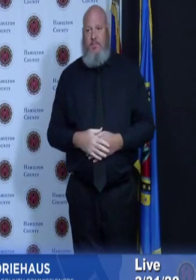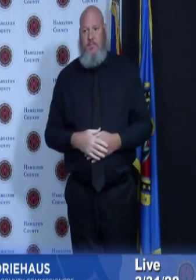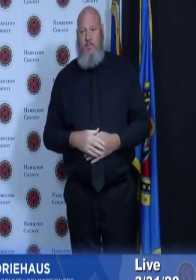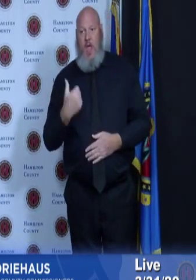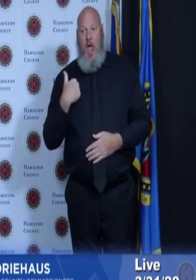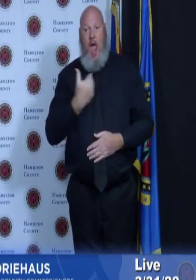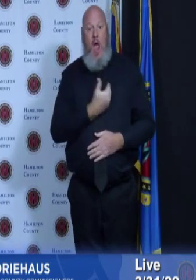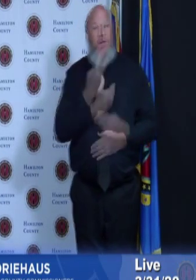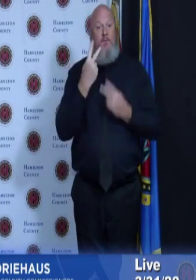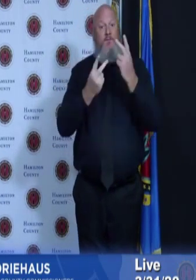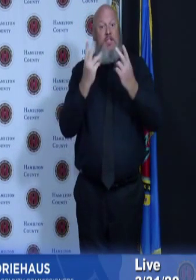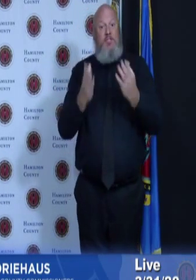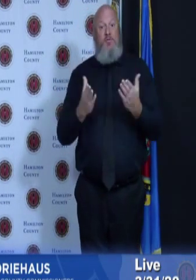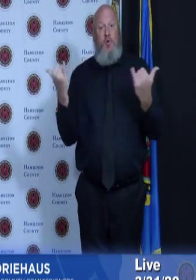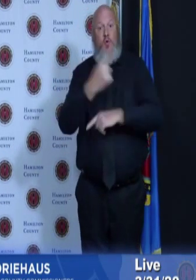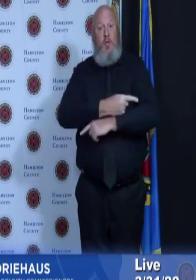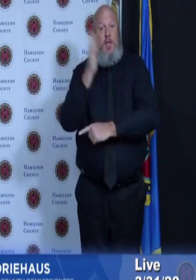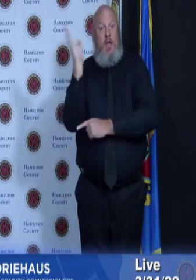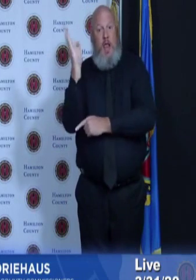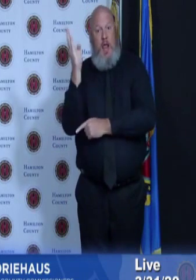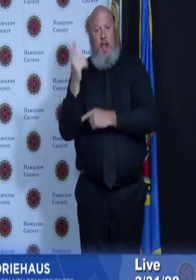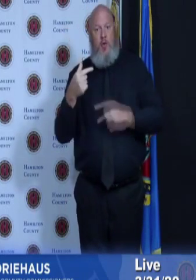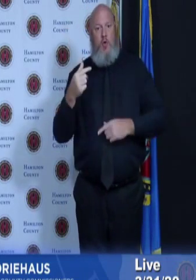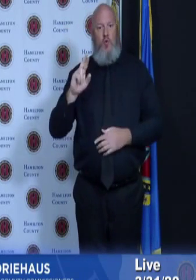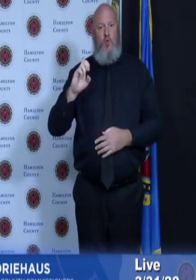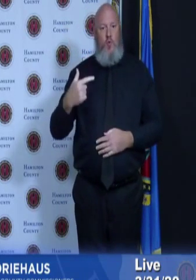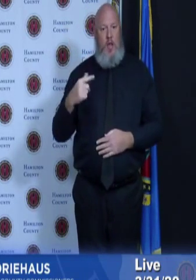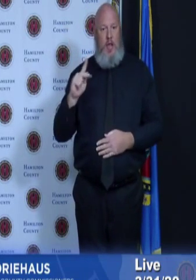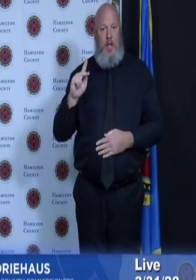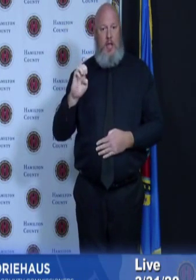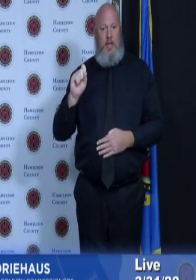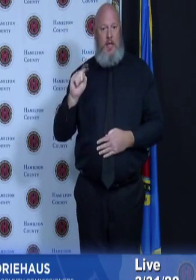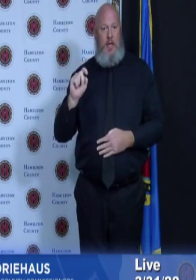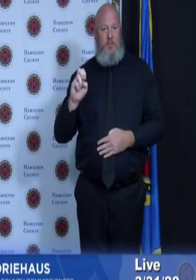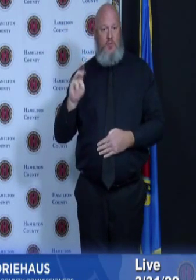department is doing to deal with this ever-evolving situation in Hamilton